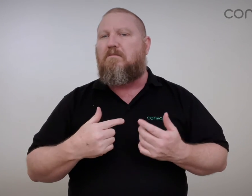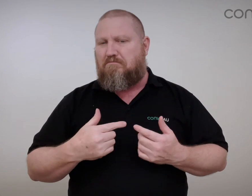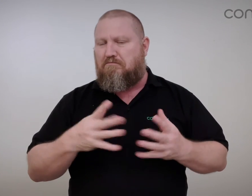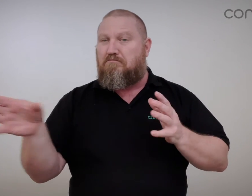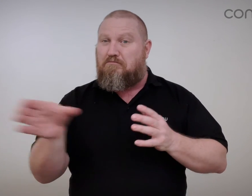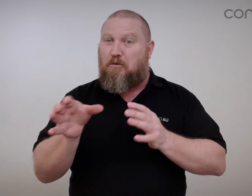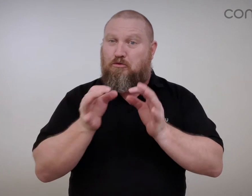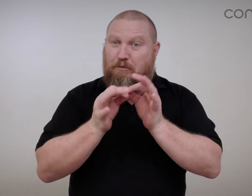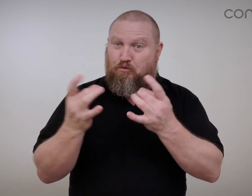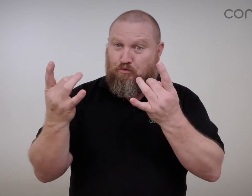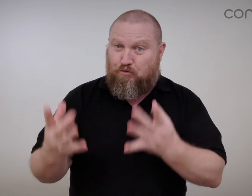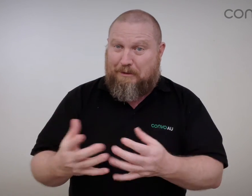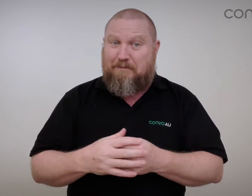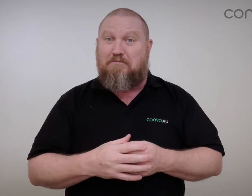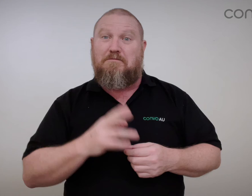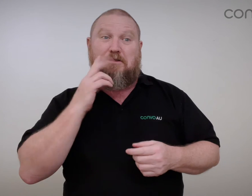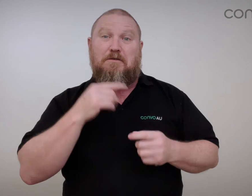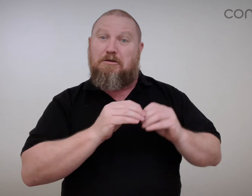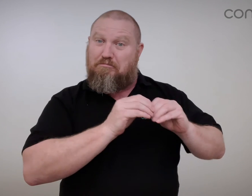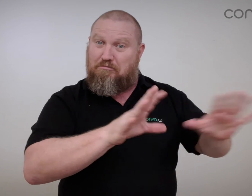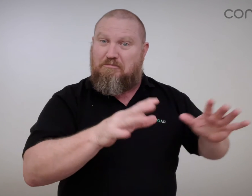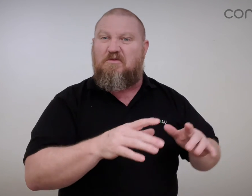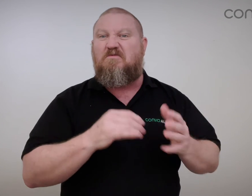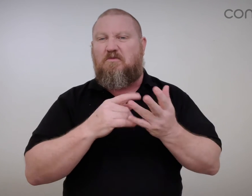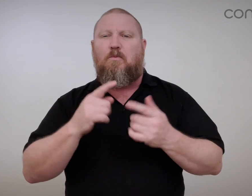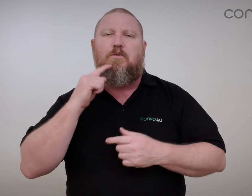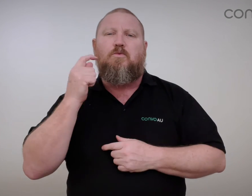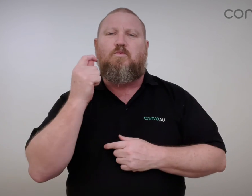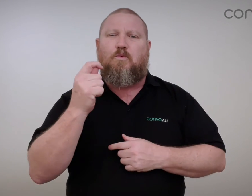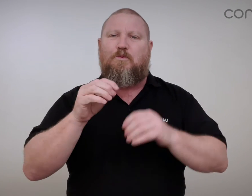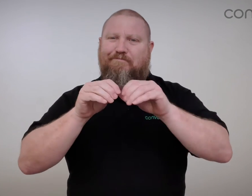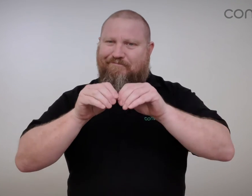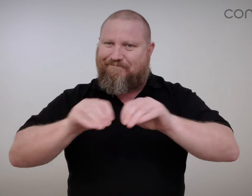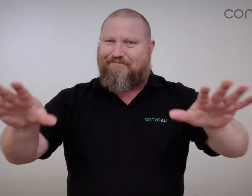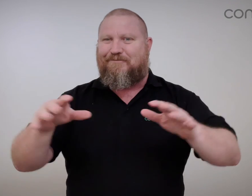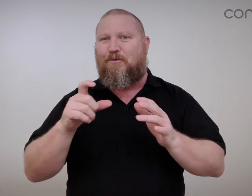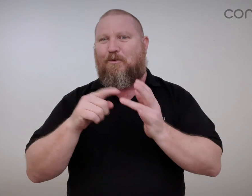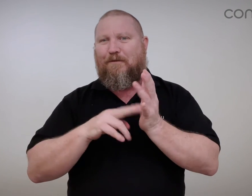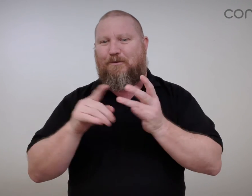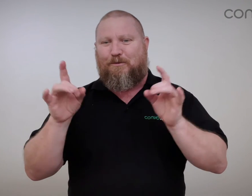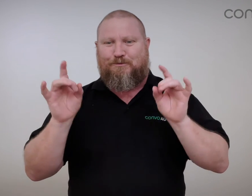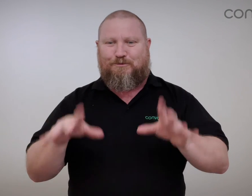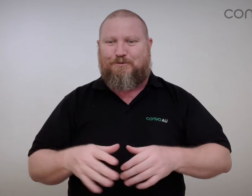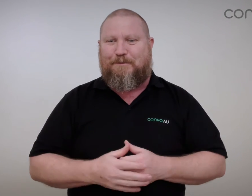Based on projected demand and the positive response from the community,